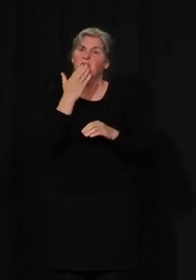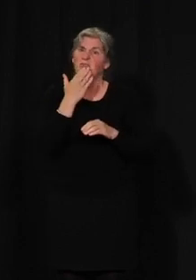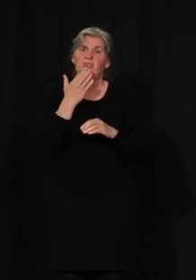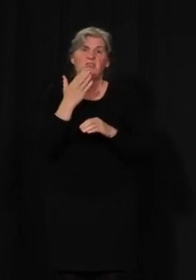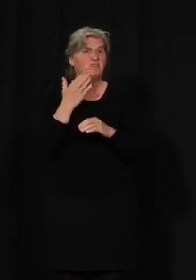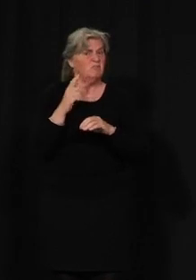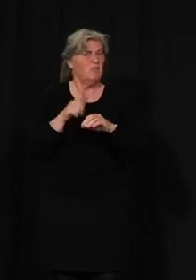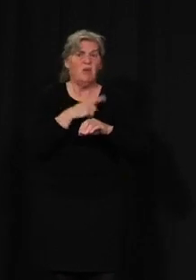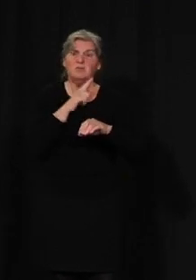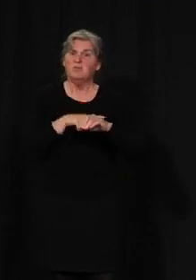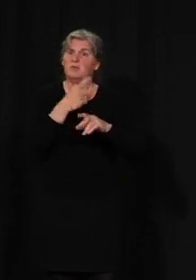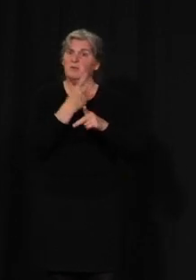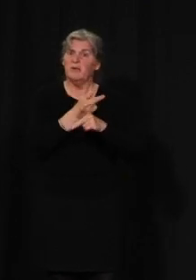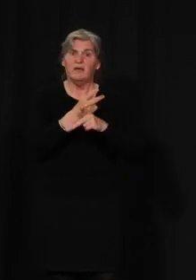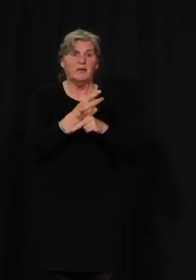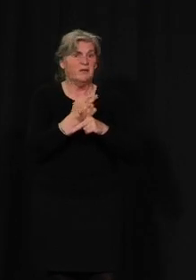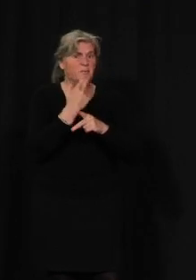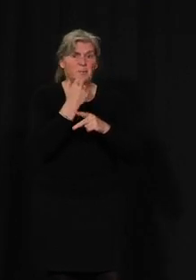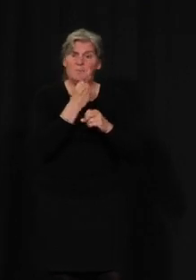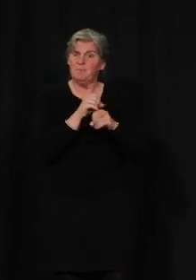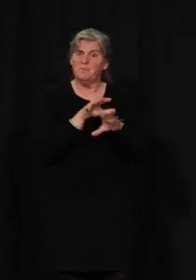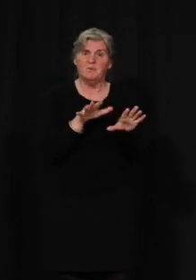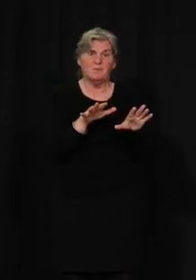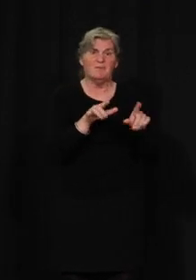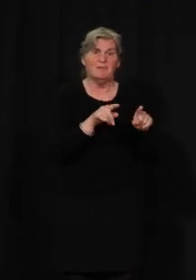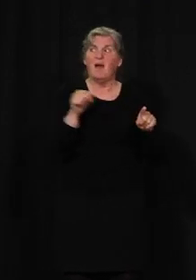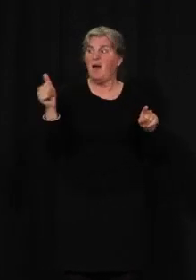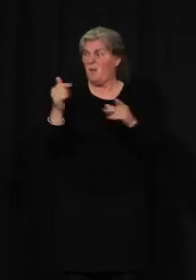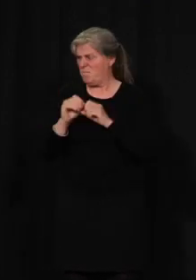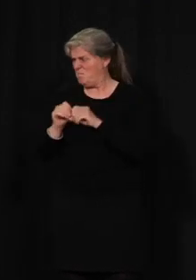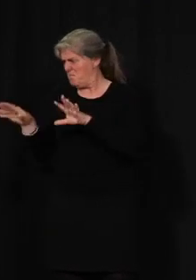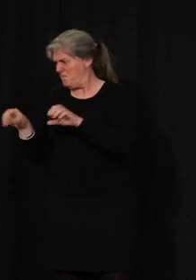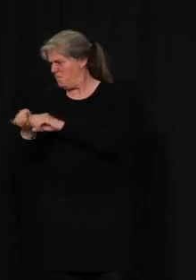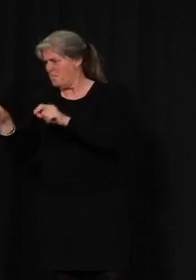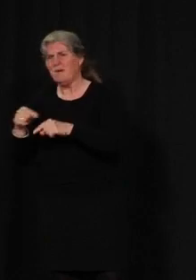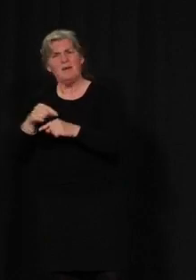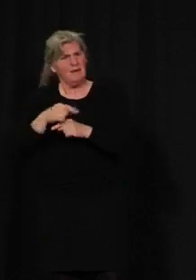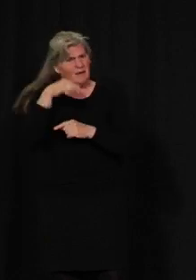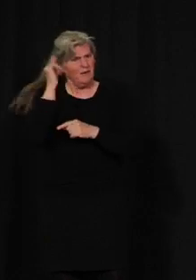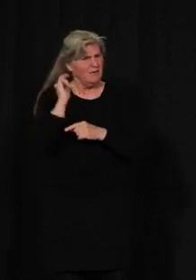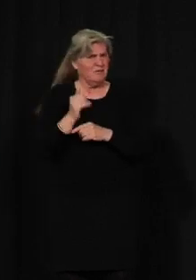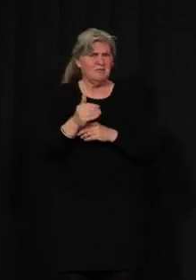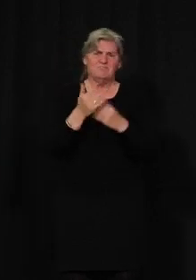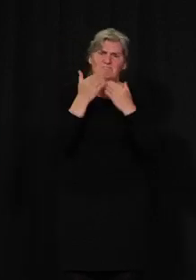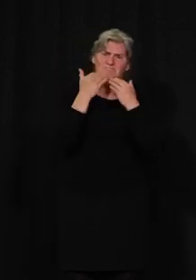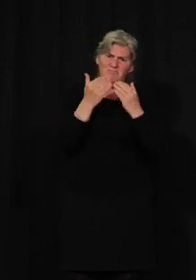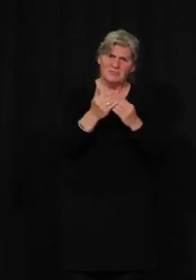homes as there has been witnessd in other jurisdictions. We continue to move slowly